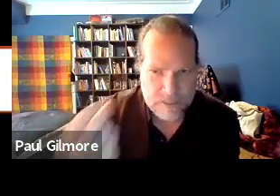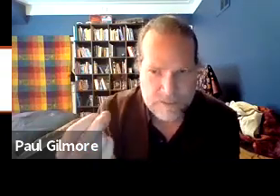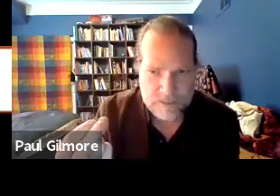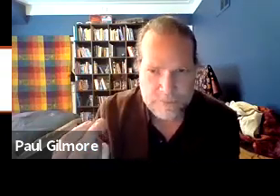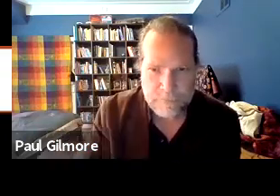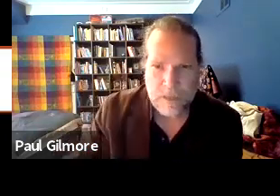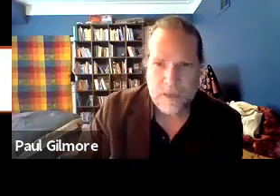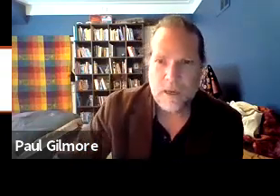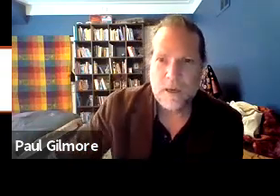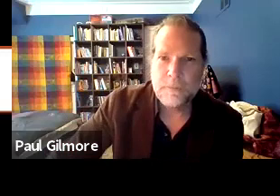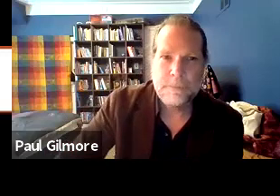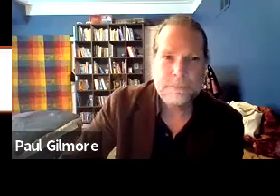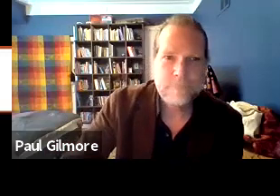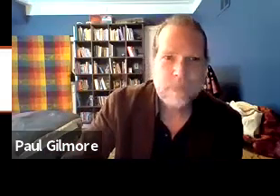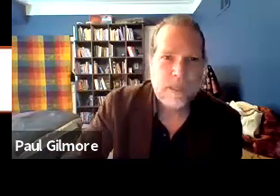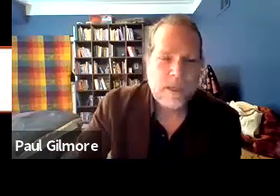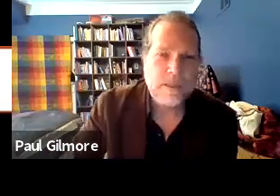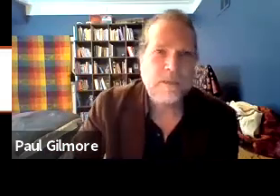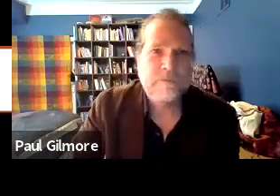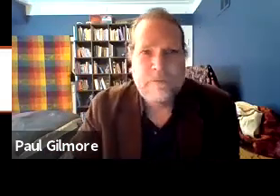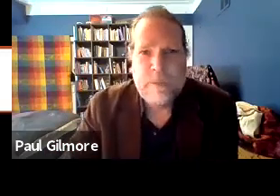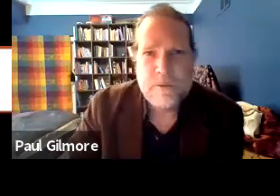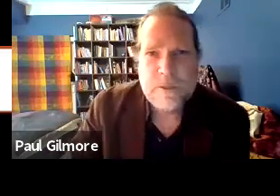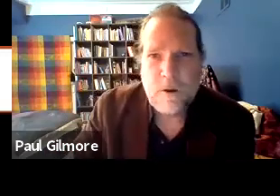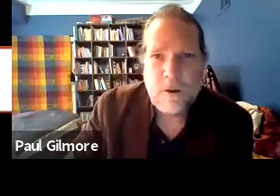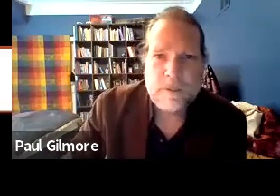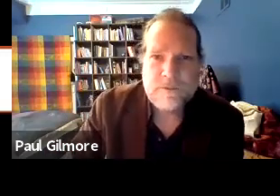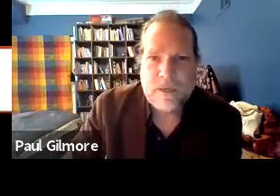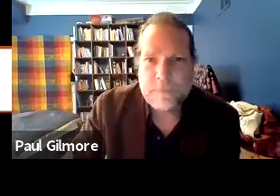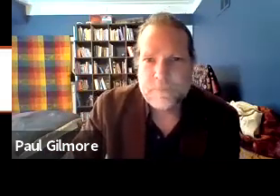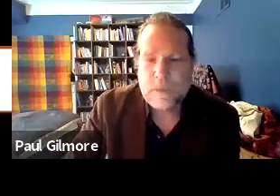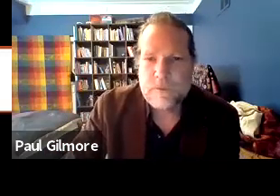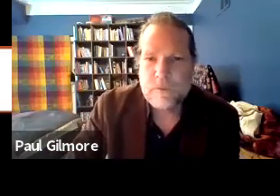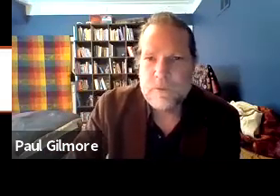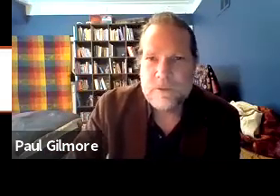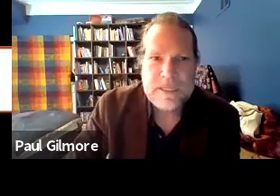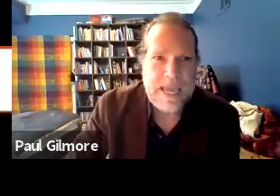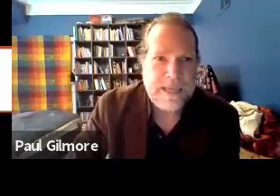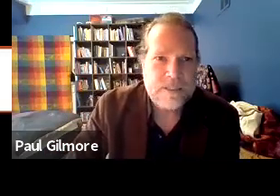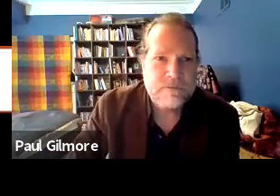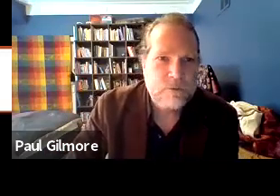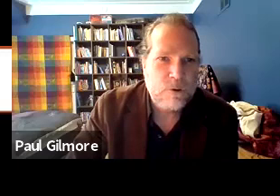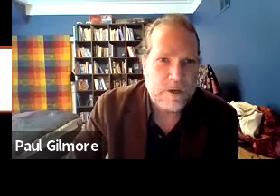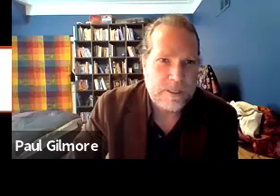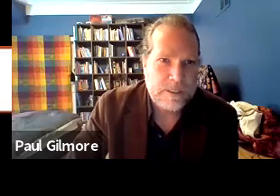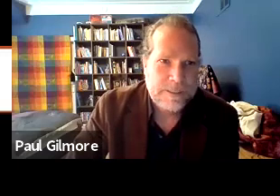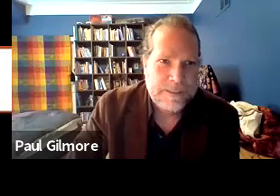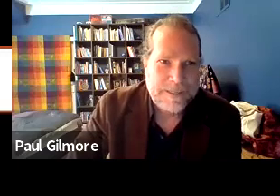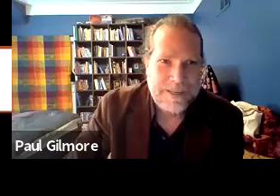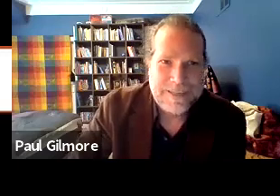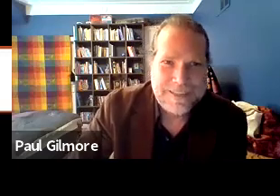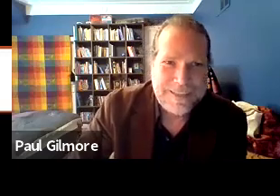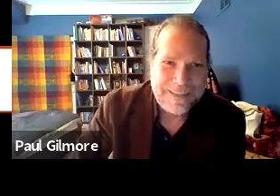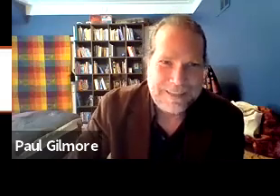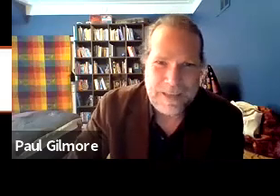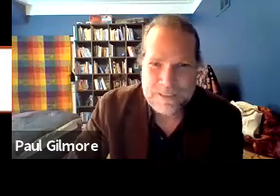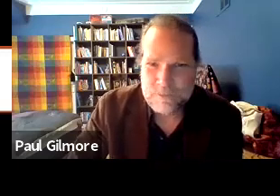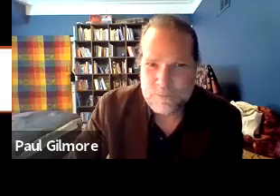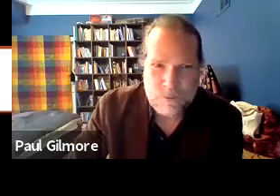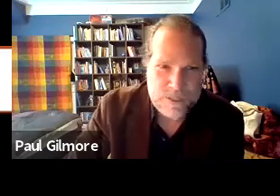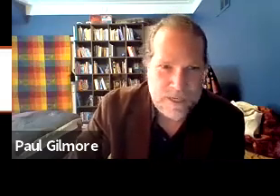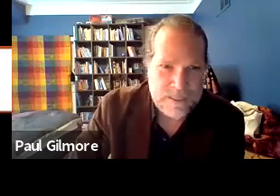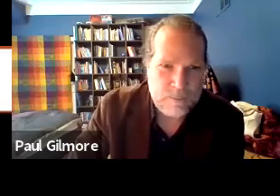citizen. If you're familiar at all with with the movie Gangs of New York, that Scorsese